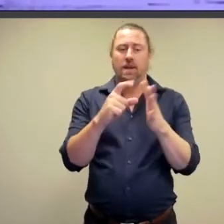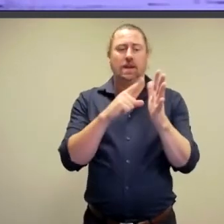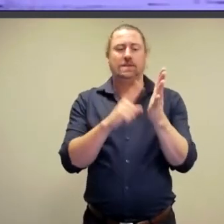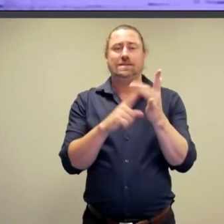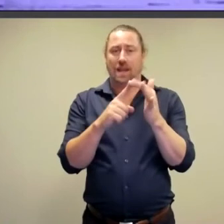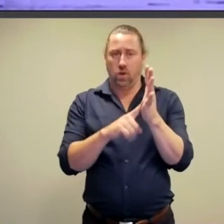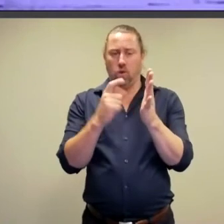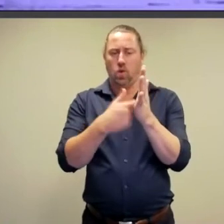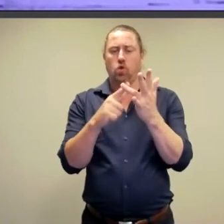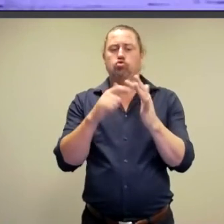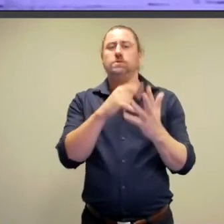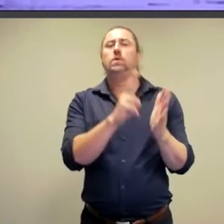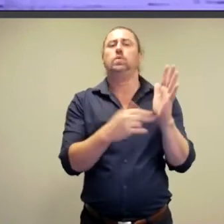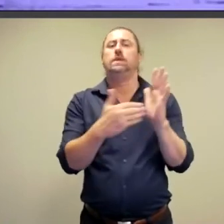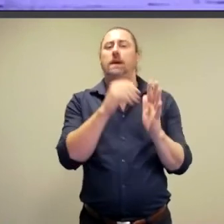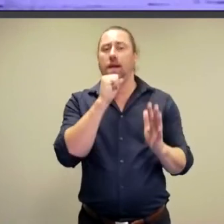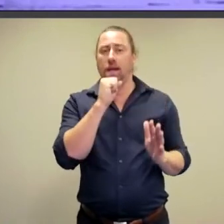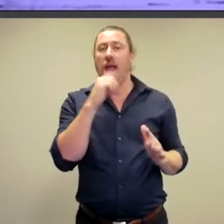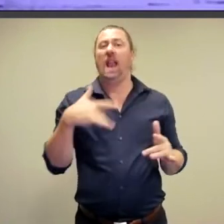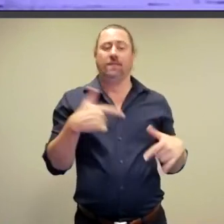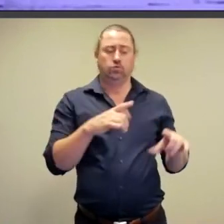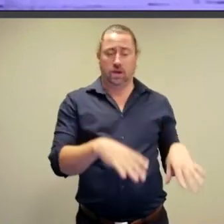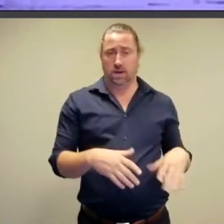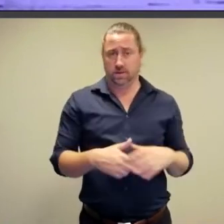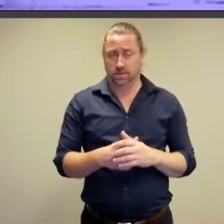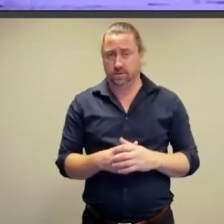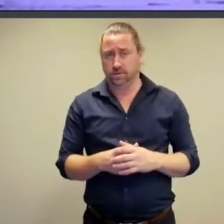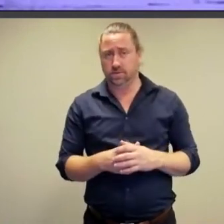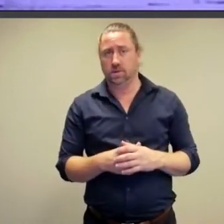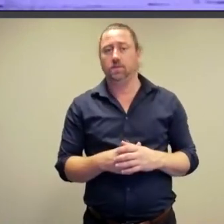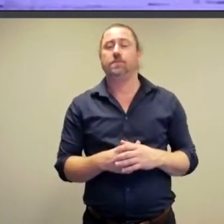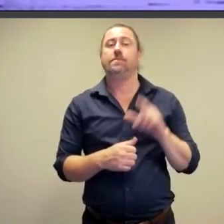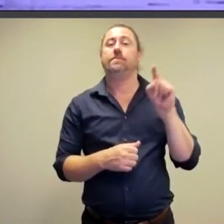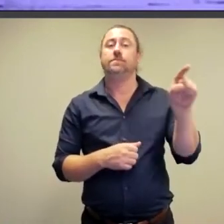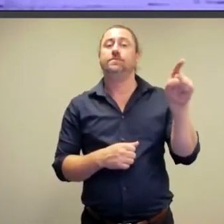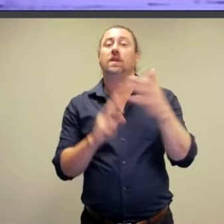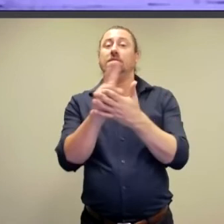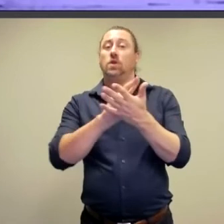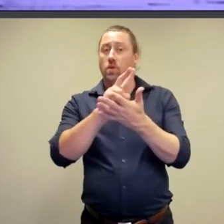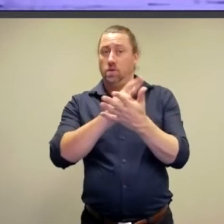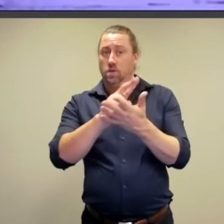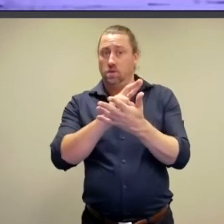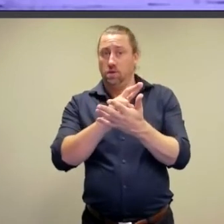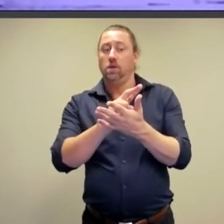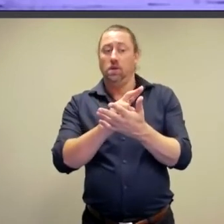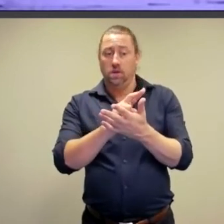a New Zealand artist based in Australia.